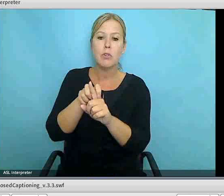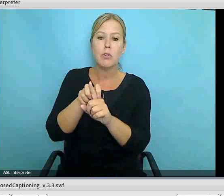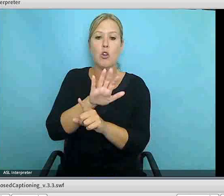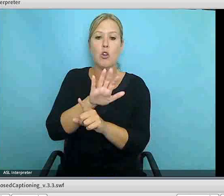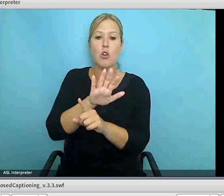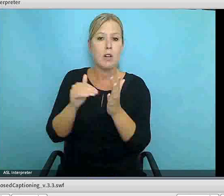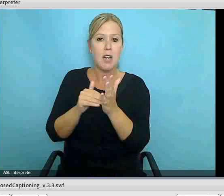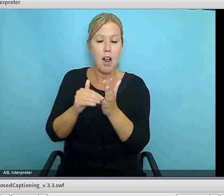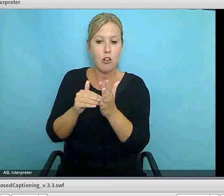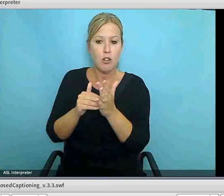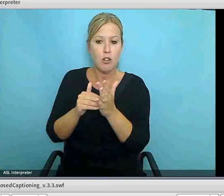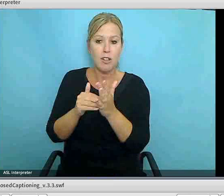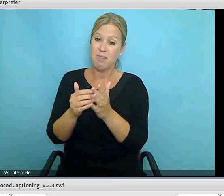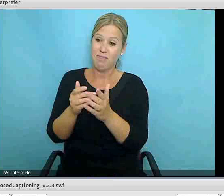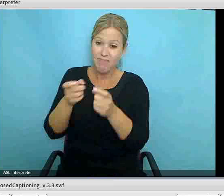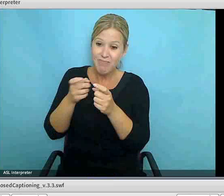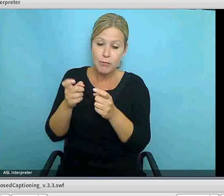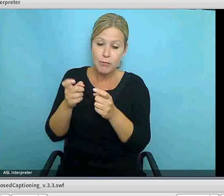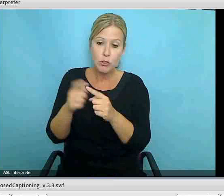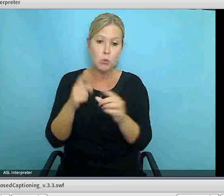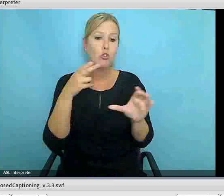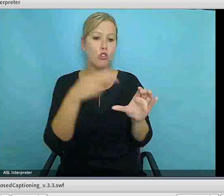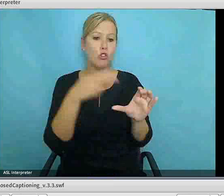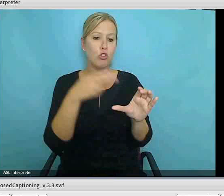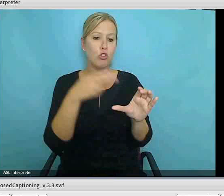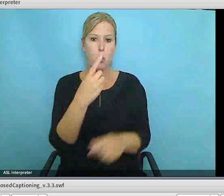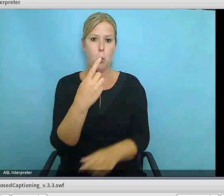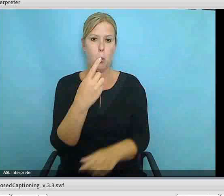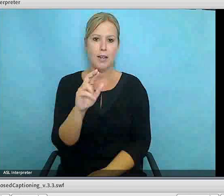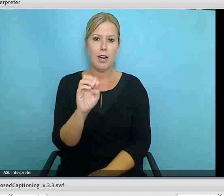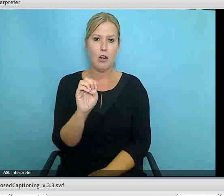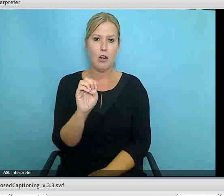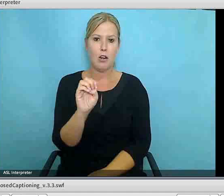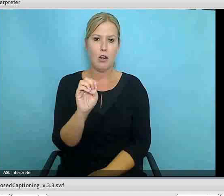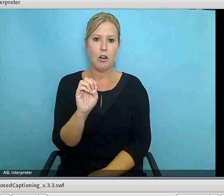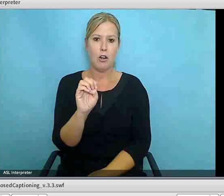needs and providers that they -- that they want to have, that they're able to access